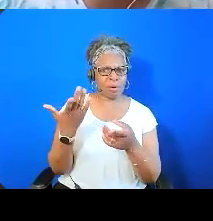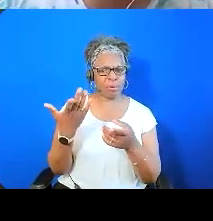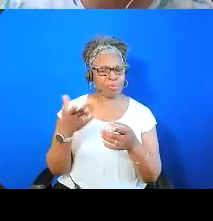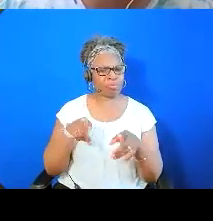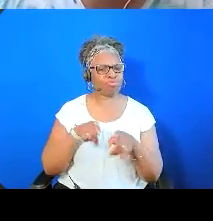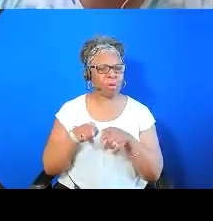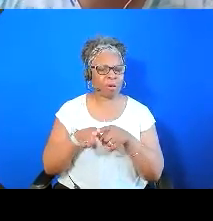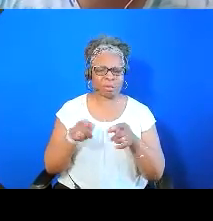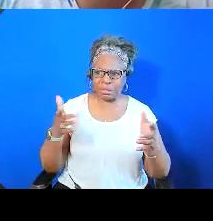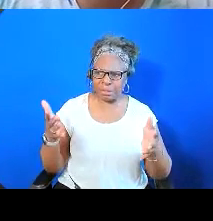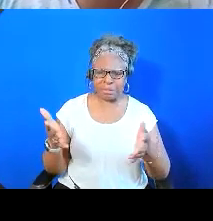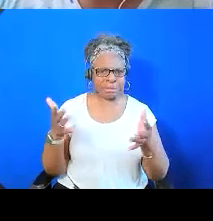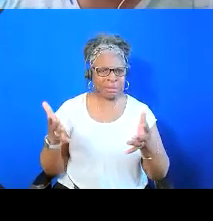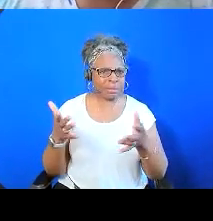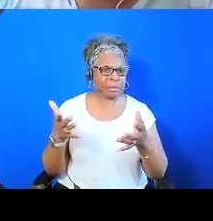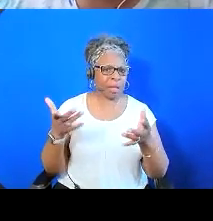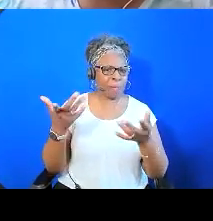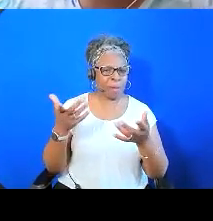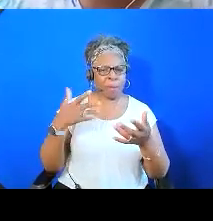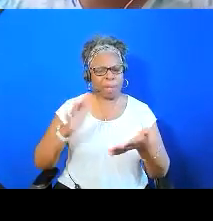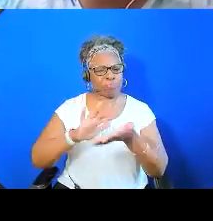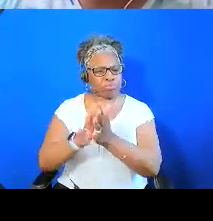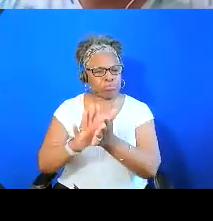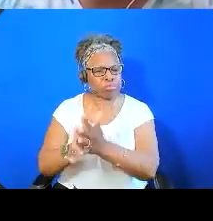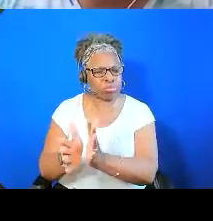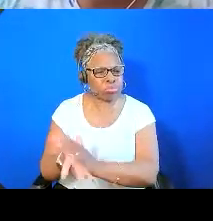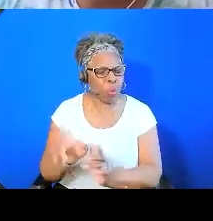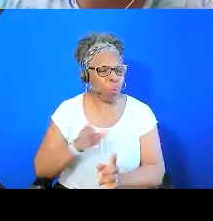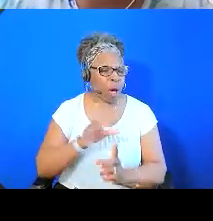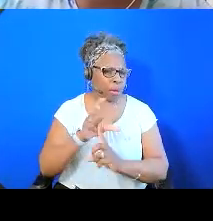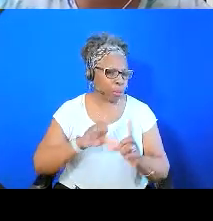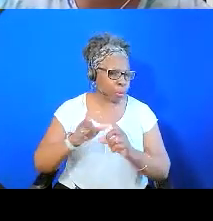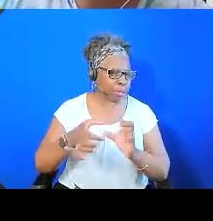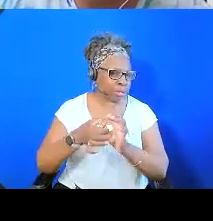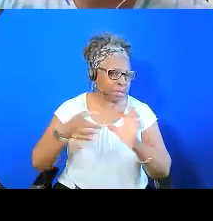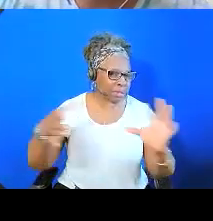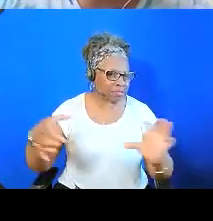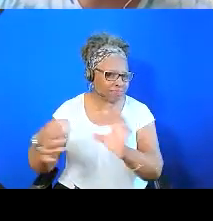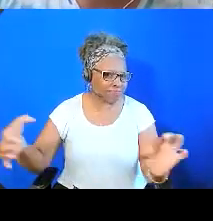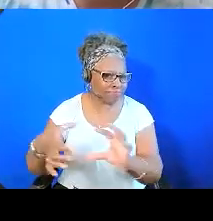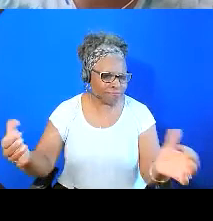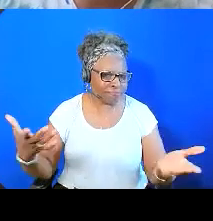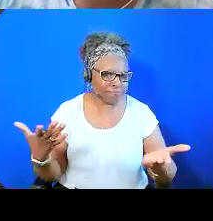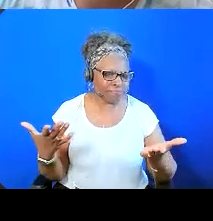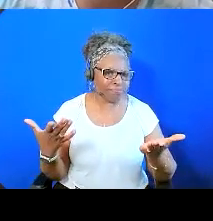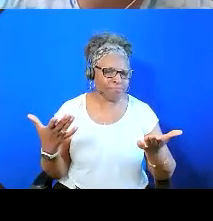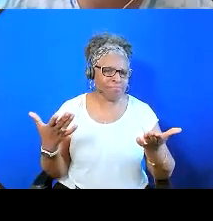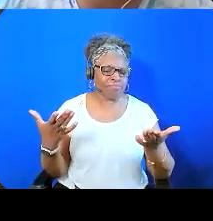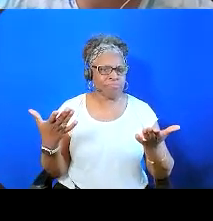but also, communities sort of being disconnected from well, well disconnected from for example,